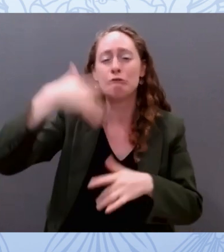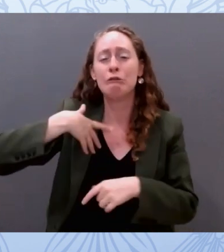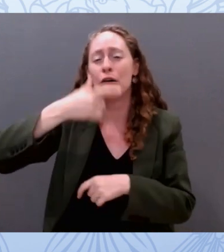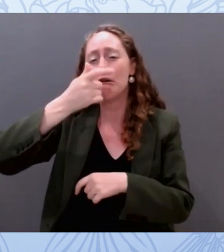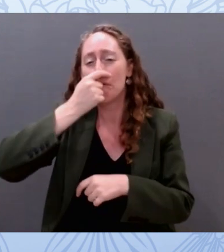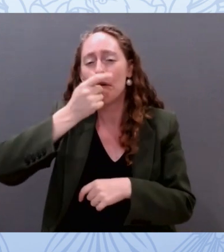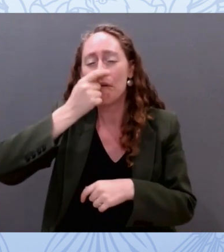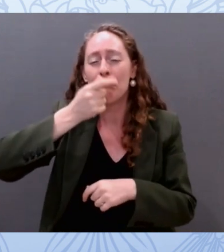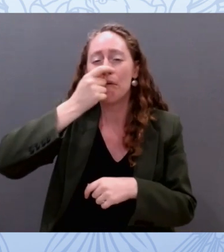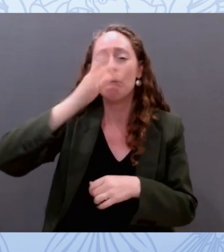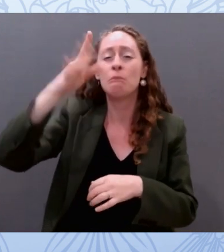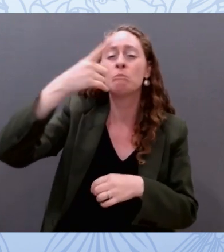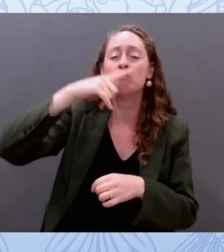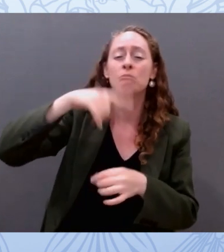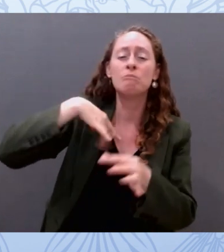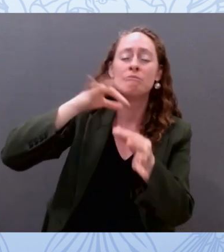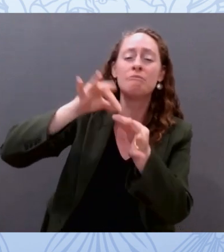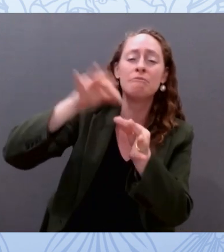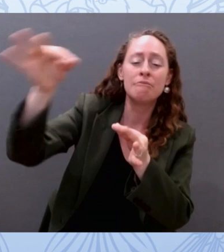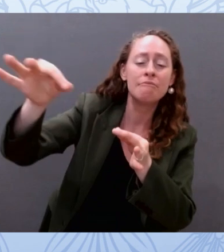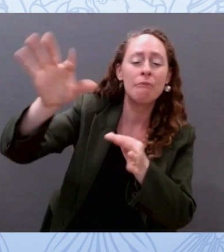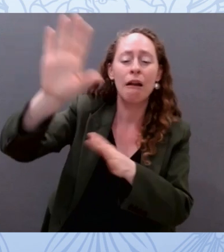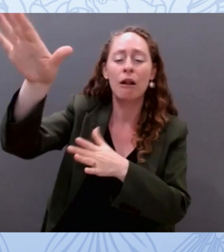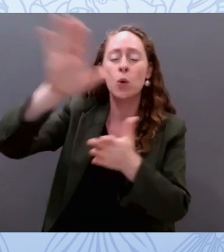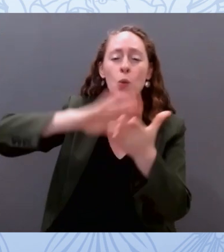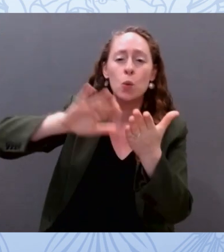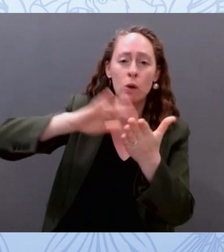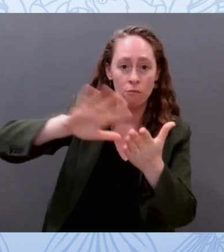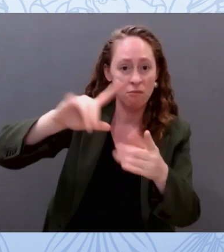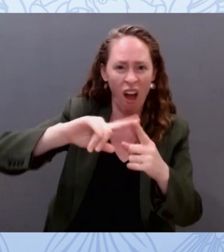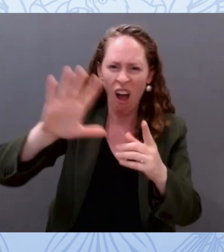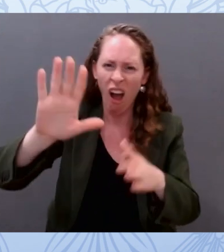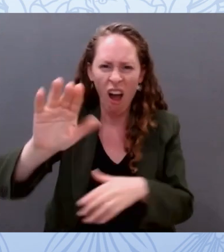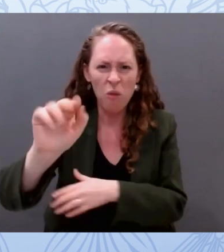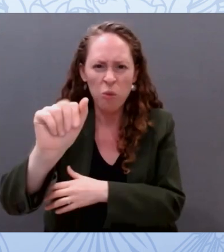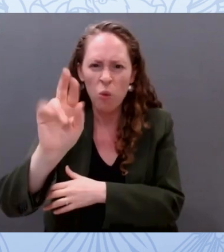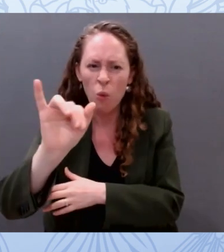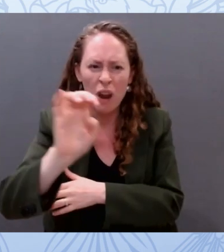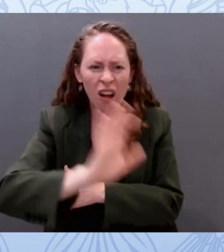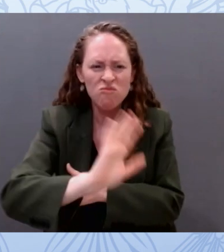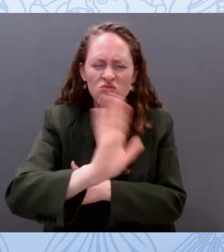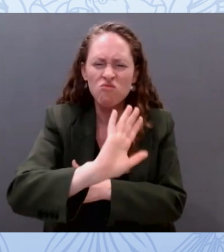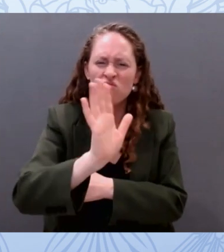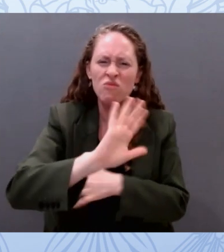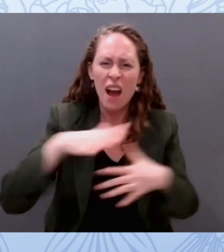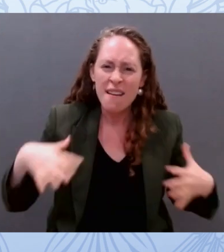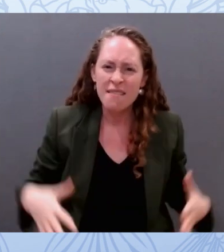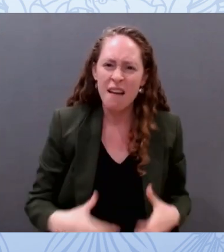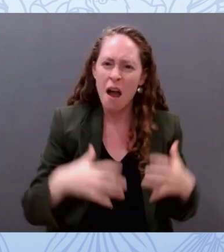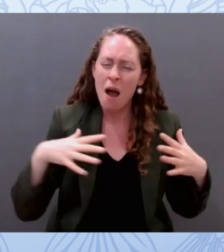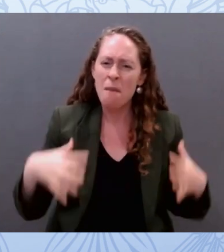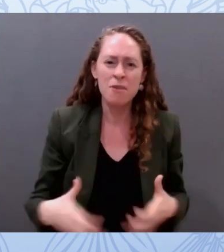praying that her baby would just stay put a little bit longer. She finished her test.